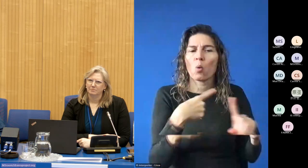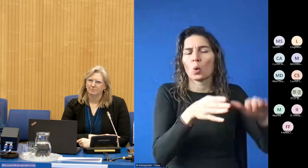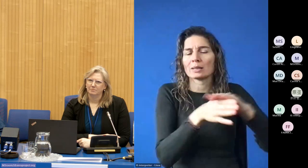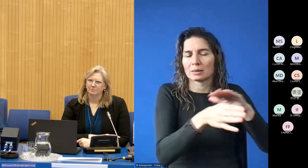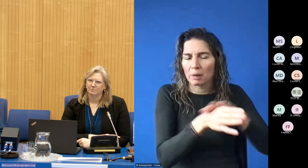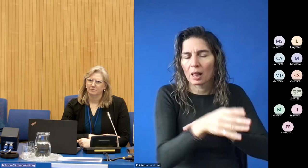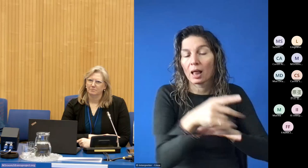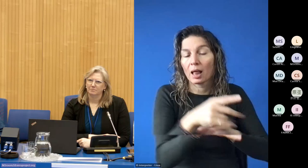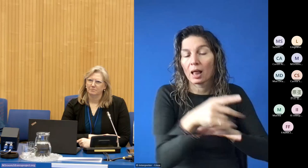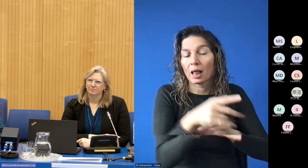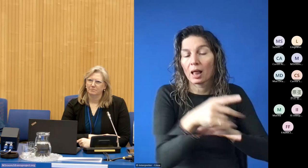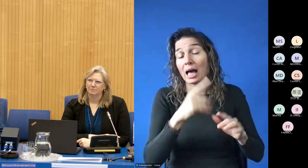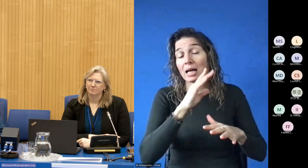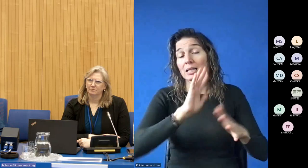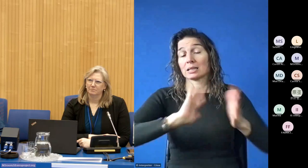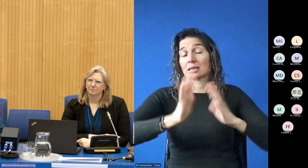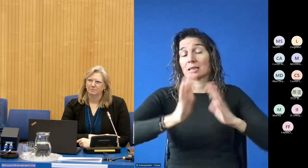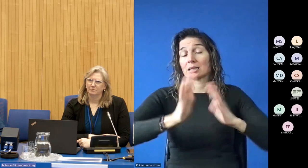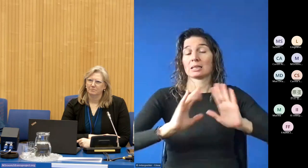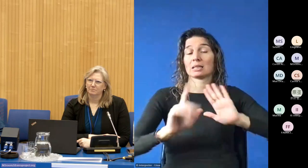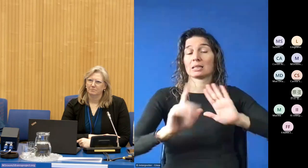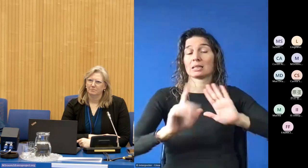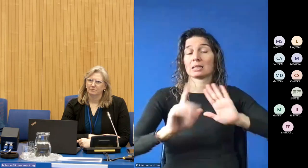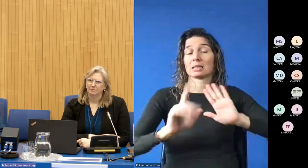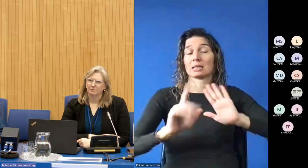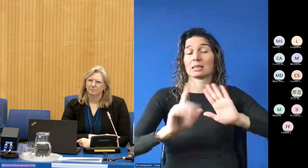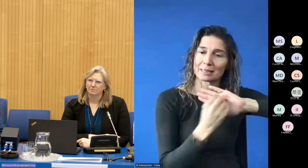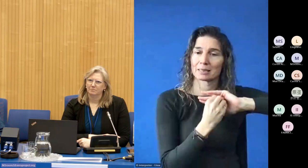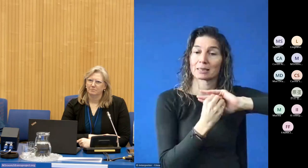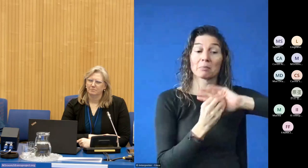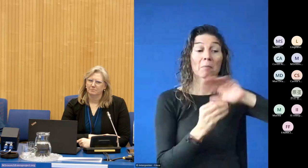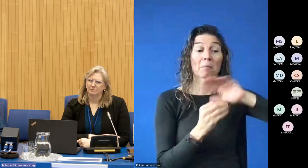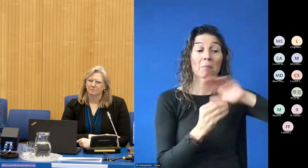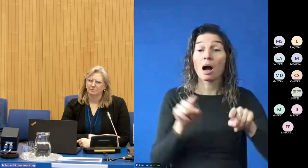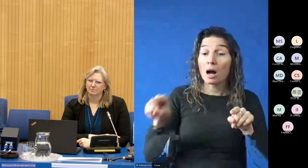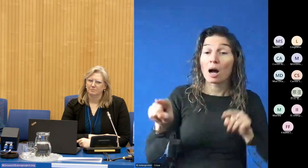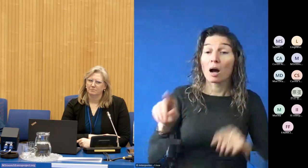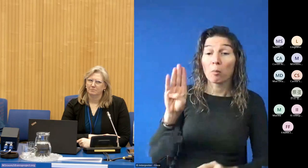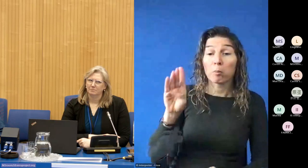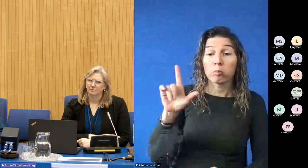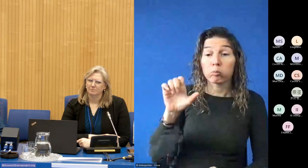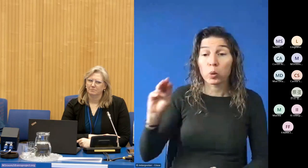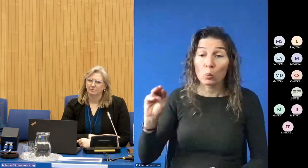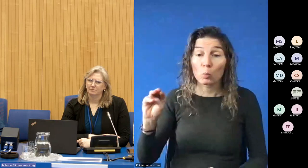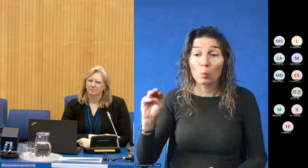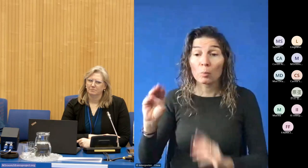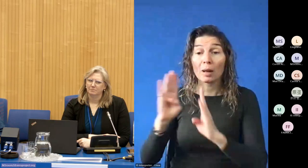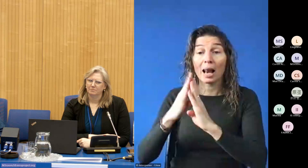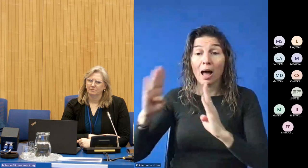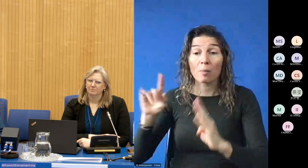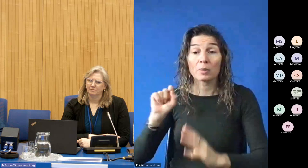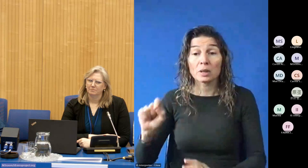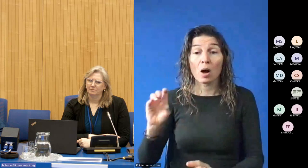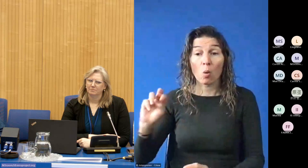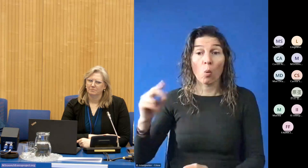more accessible platform for you all. You can all be able to do that. We have also developed some